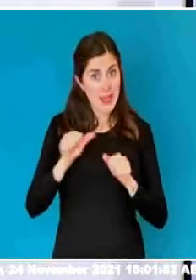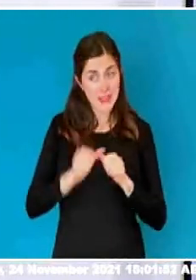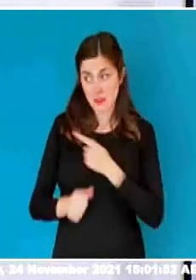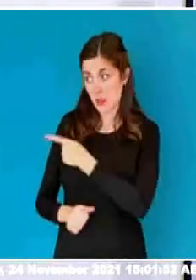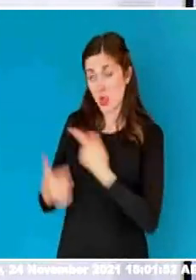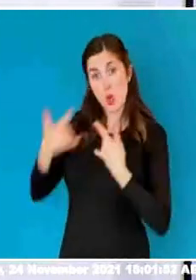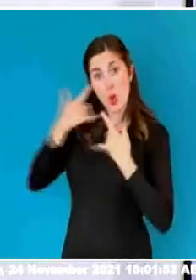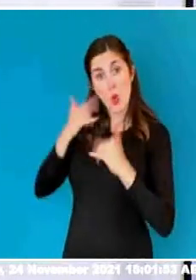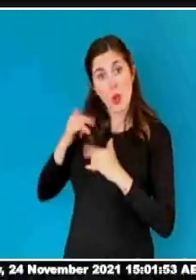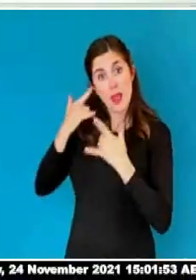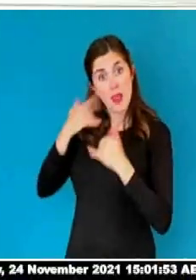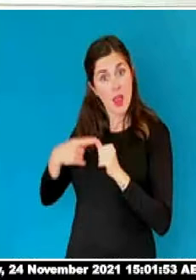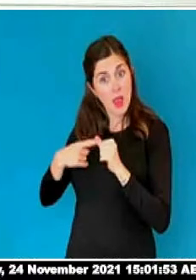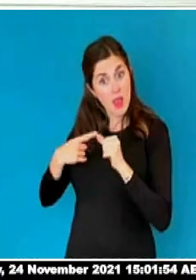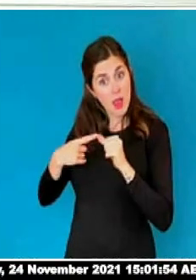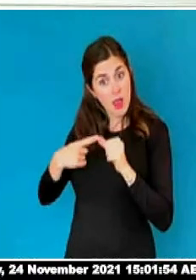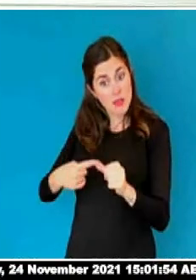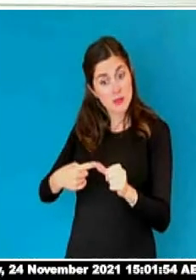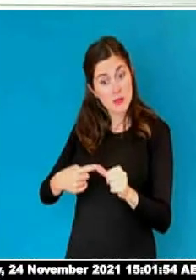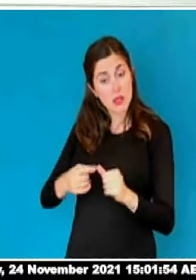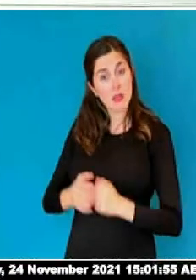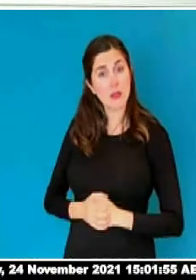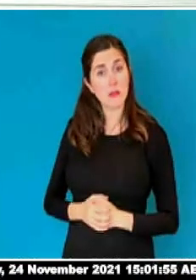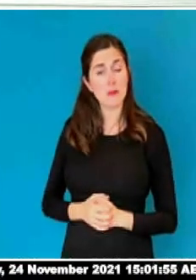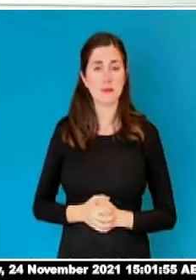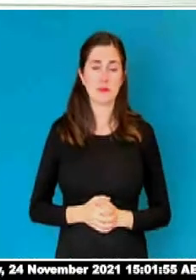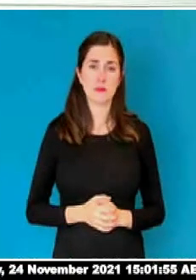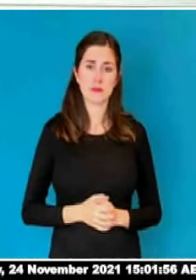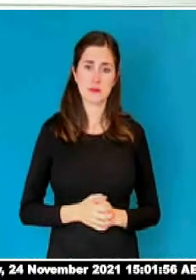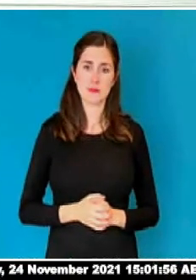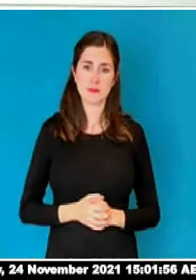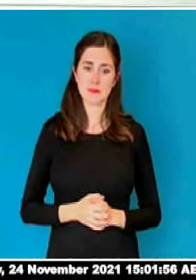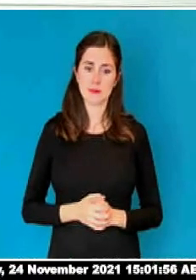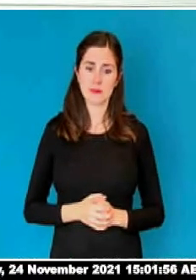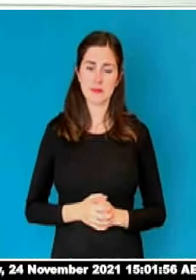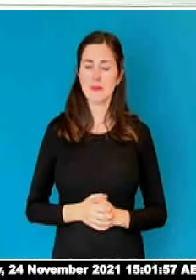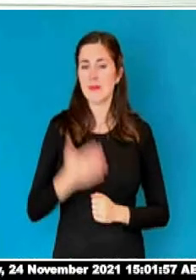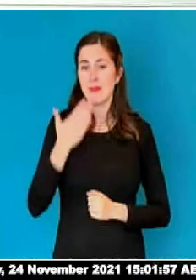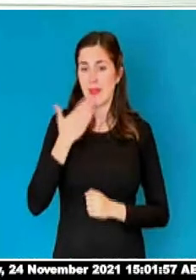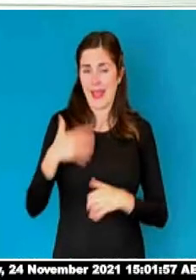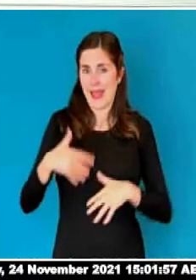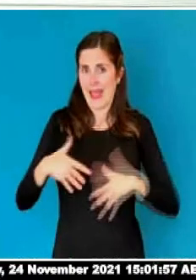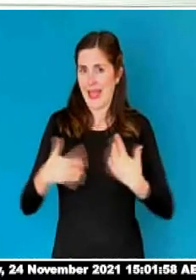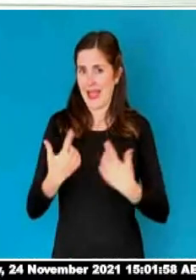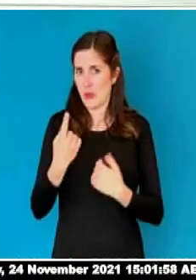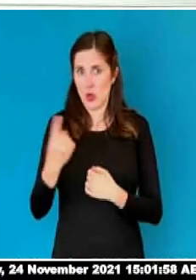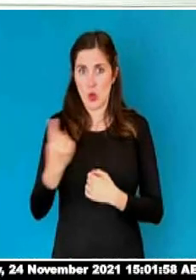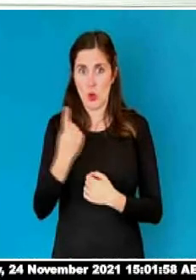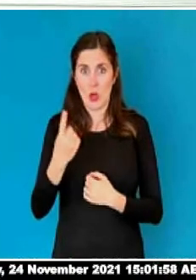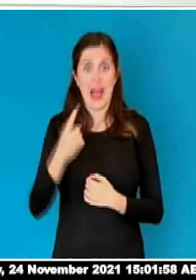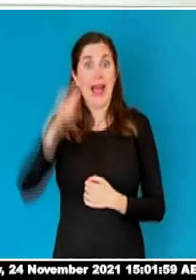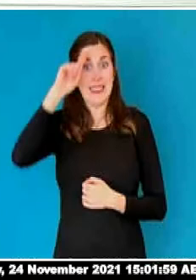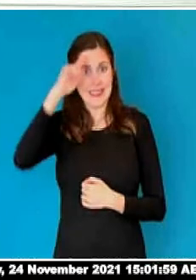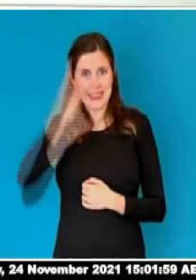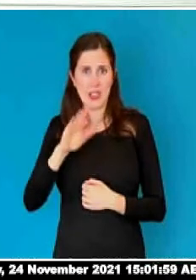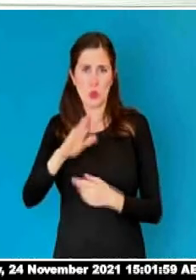It would help, I think, us or anyone who can assist us in understanding what this paragraph means.